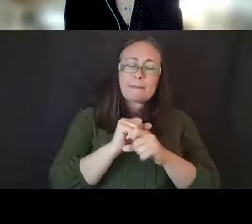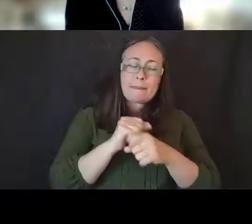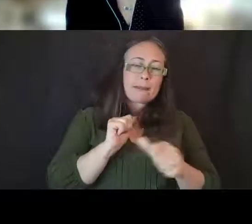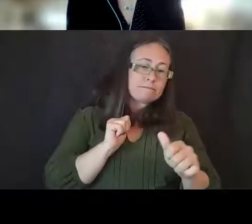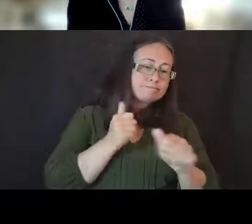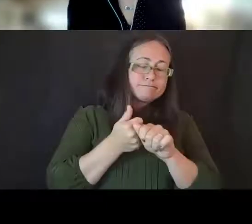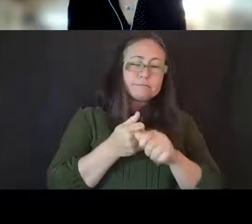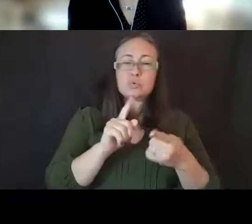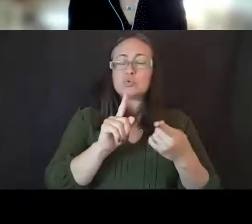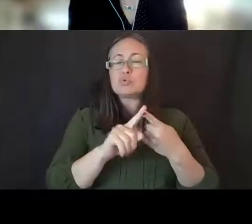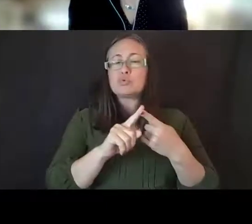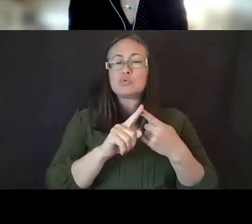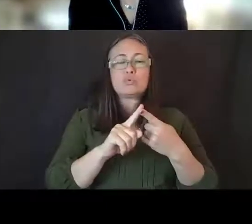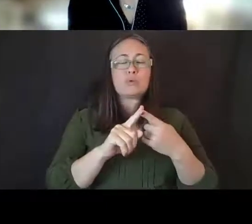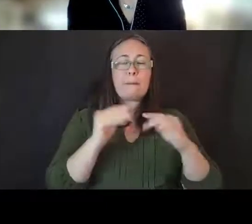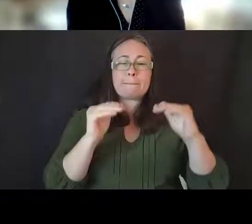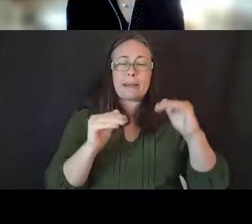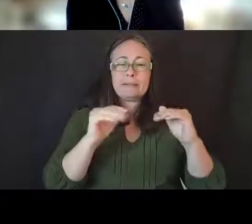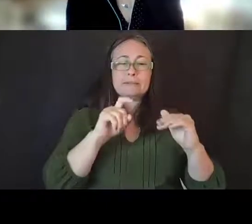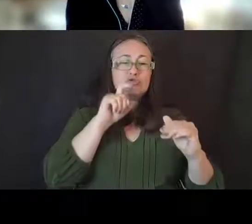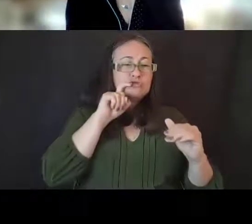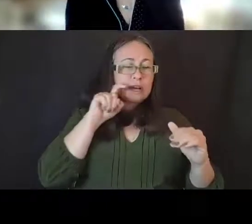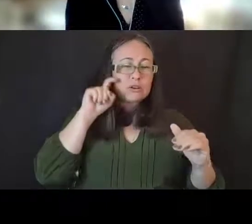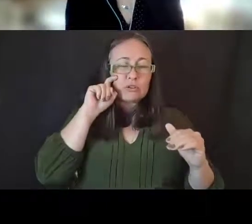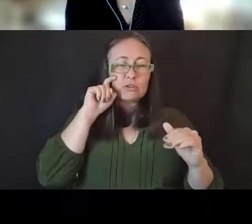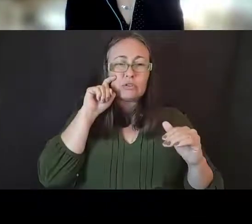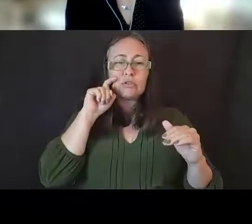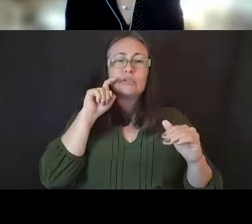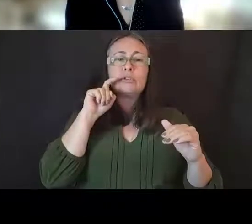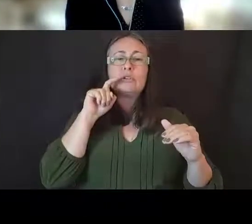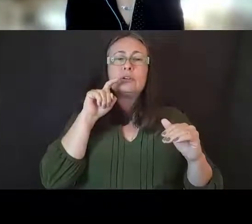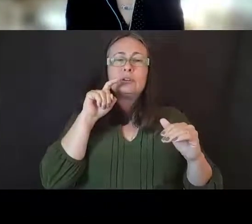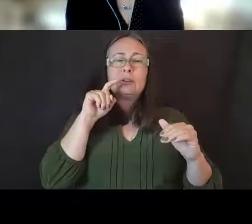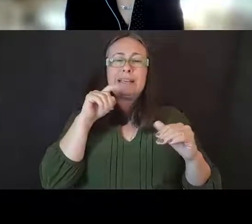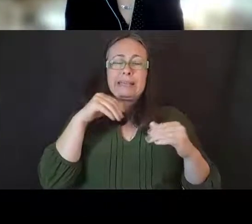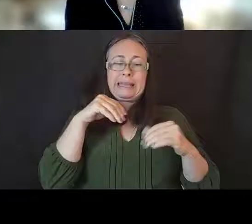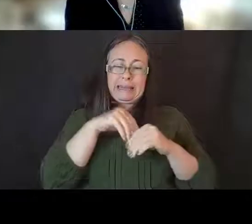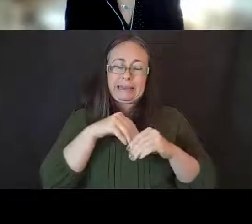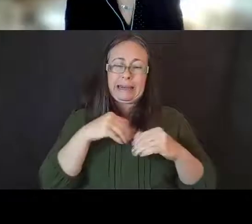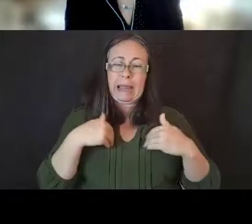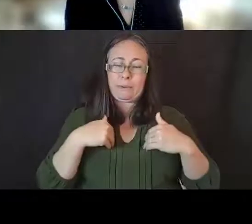to balance sex in animal studies and really in all the studies.